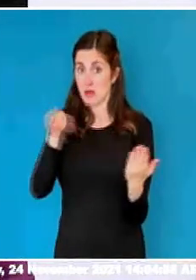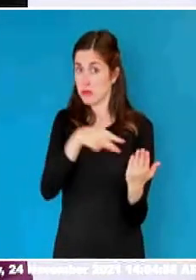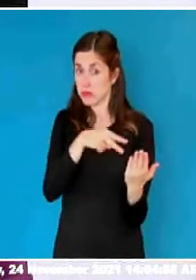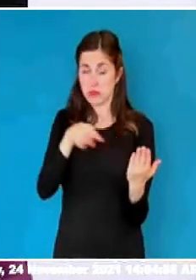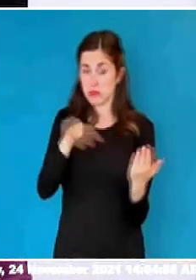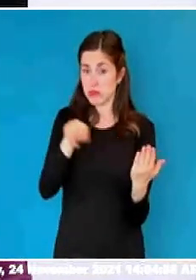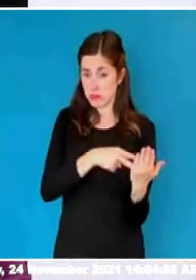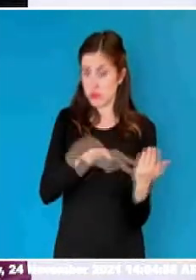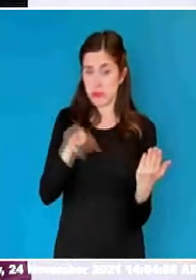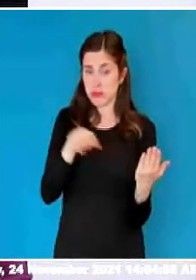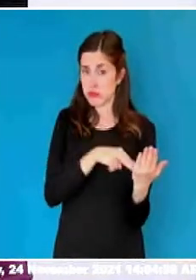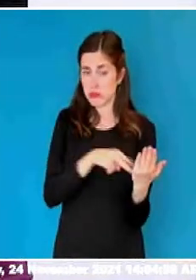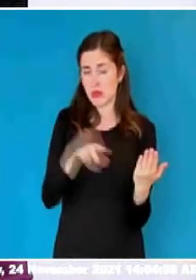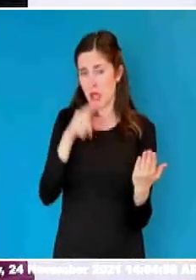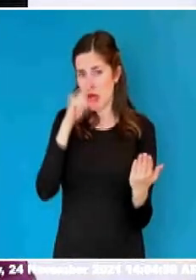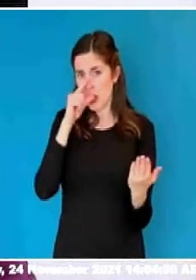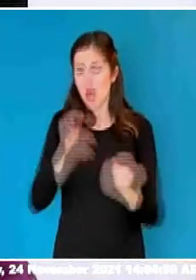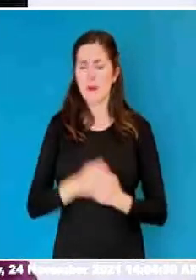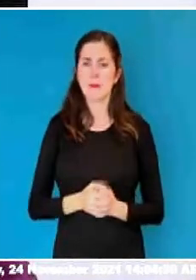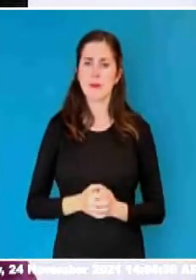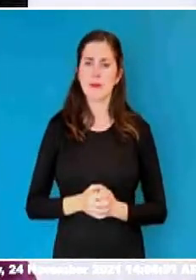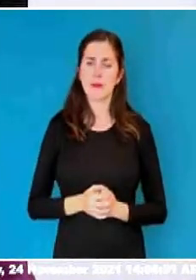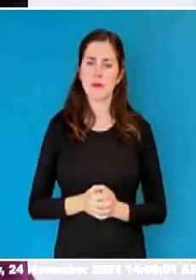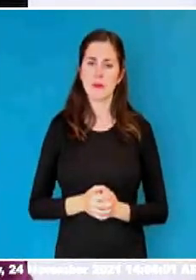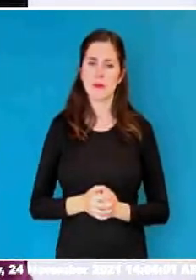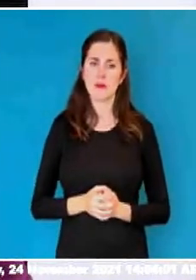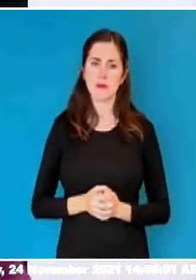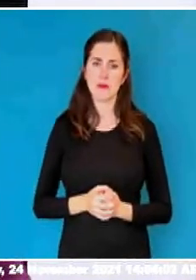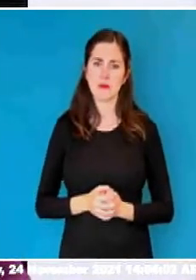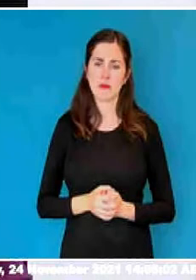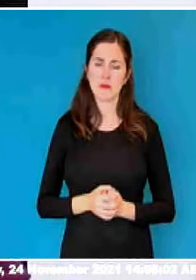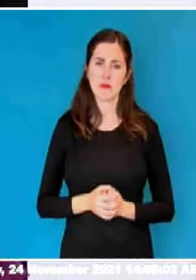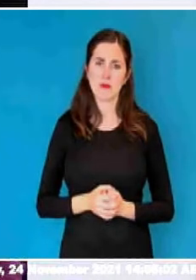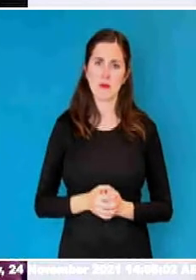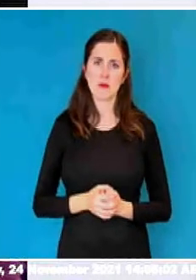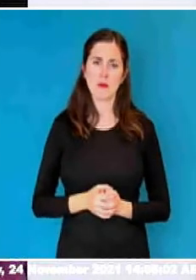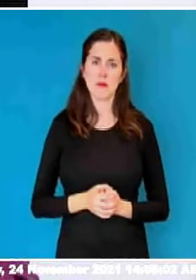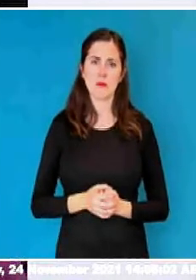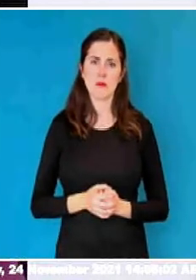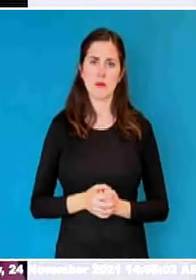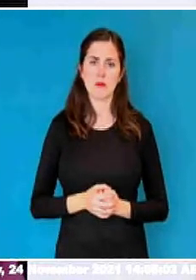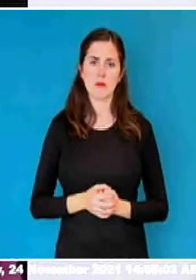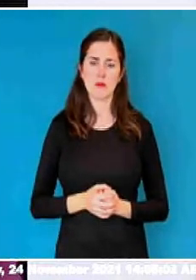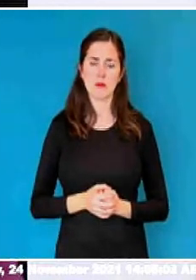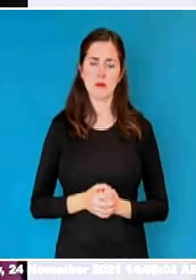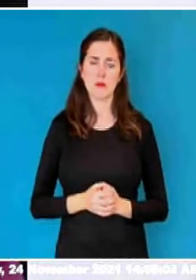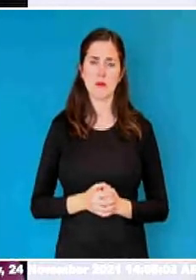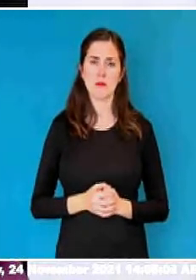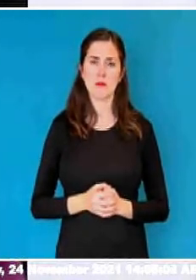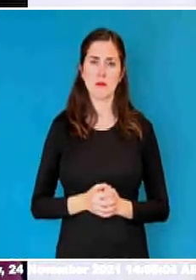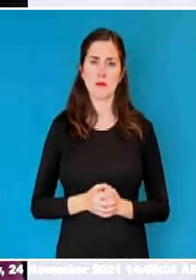are we right in understanding that there's a piece of work that involves five